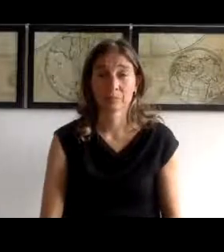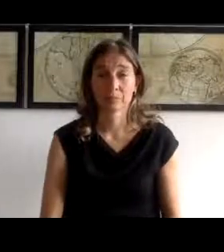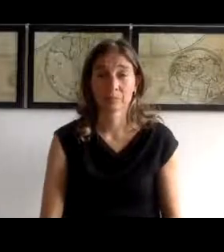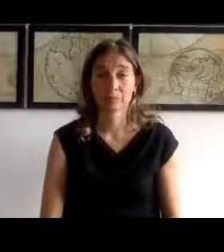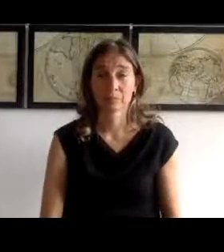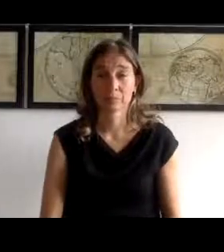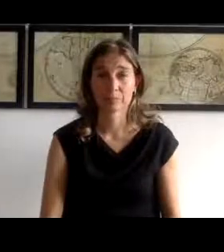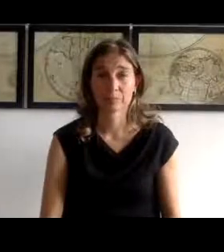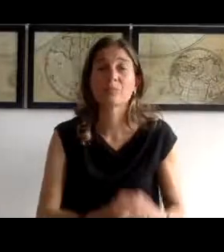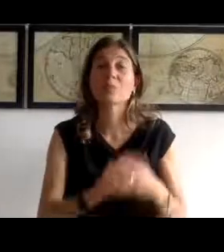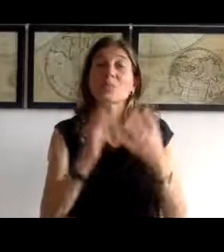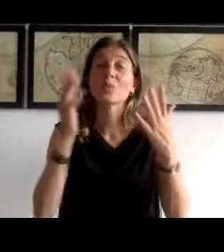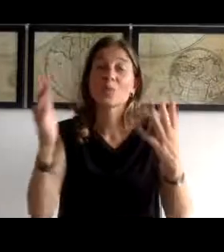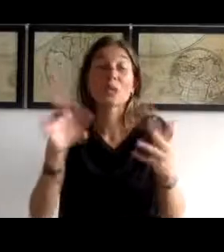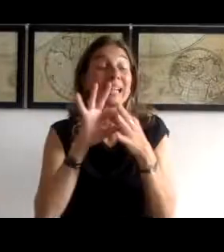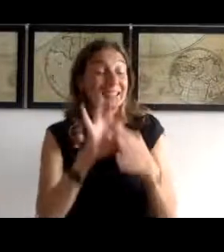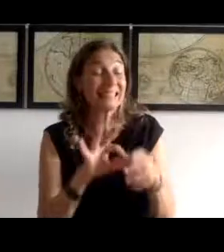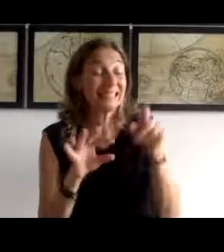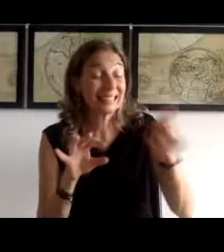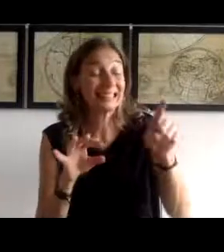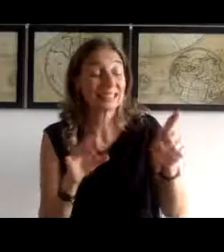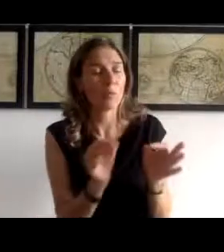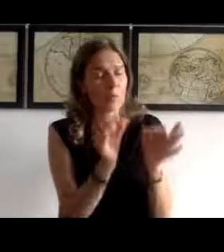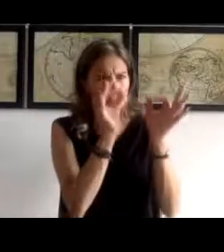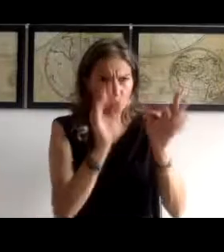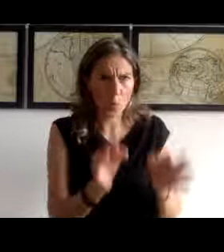One very straightforward is to increase the financial support